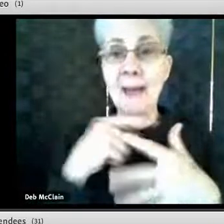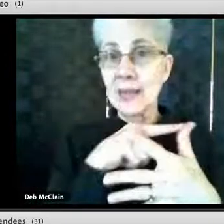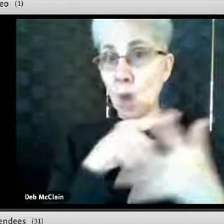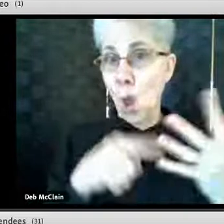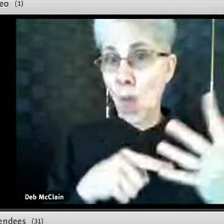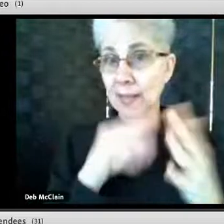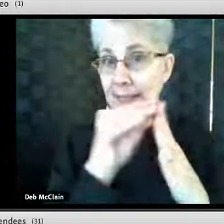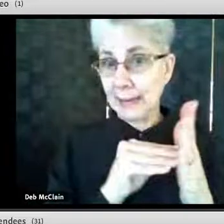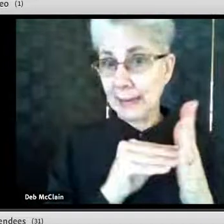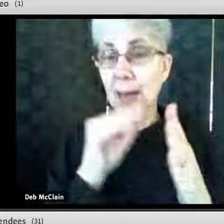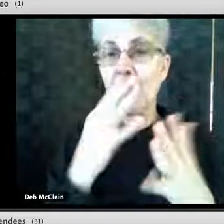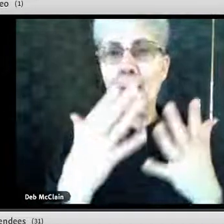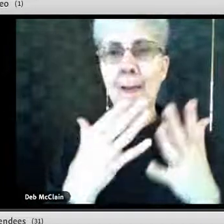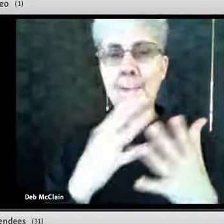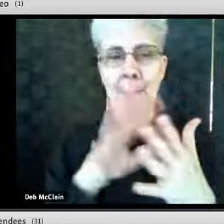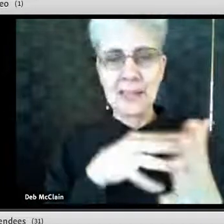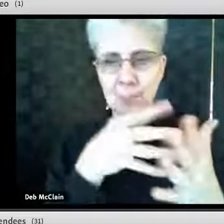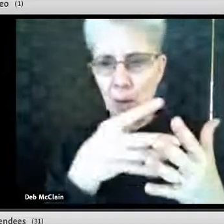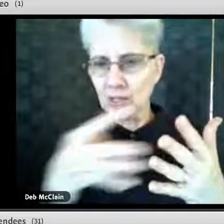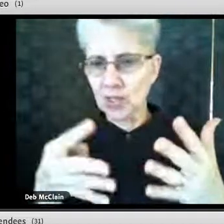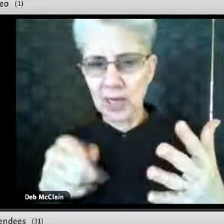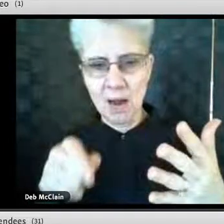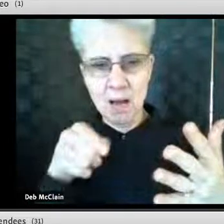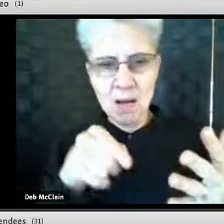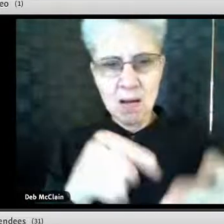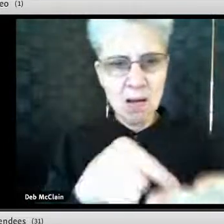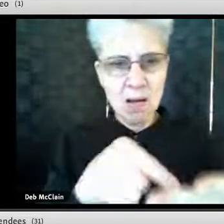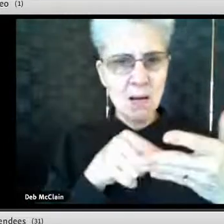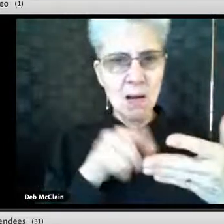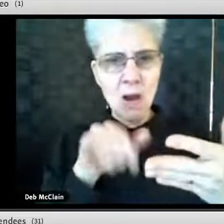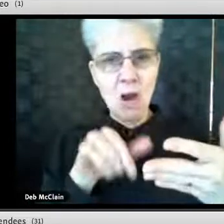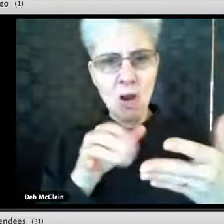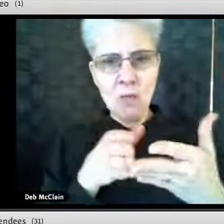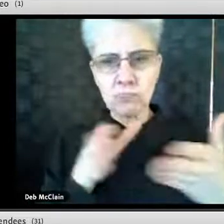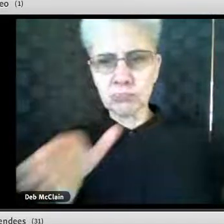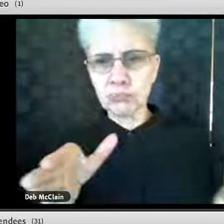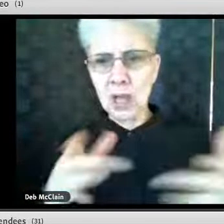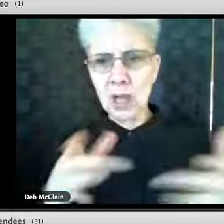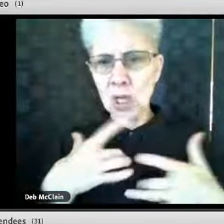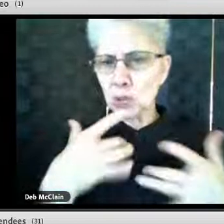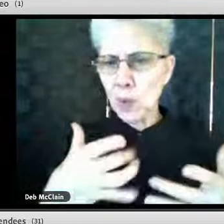Having all of this documented in my spreadsheet will help me look at the overall trends